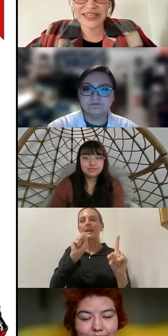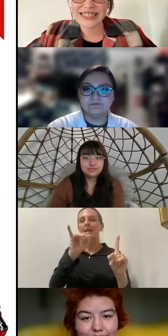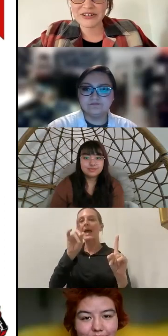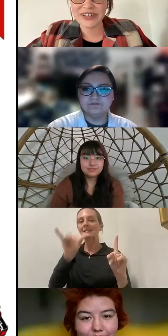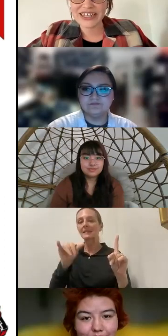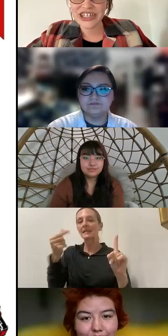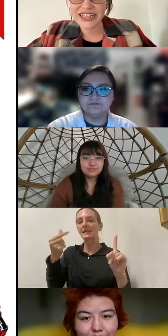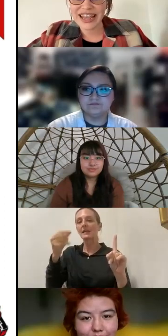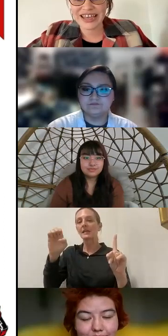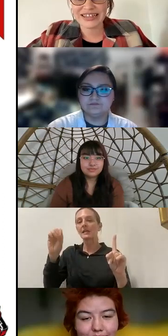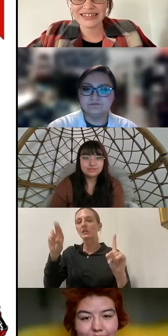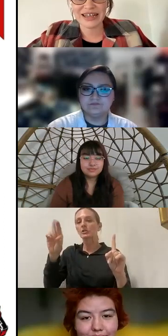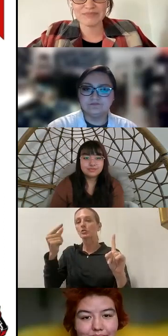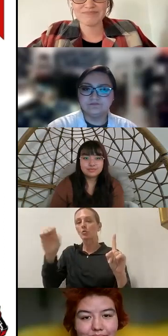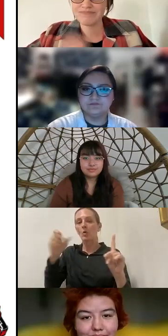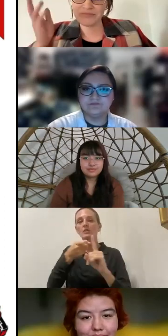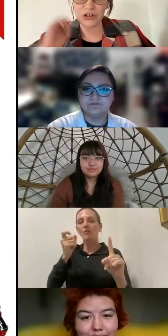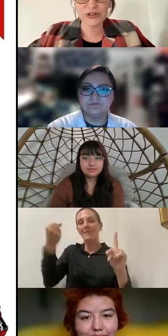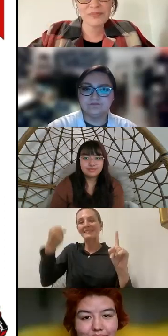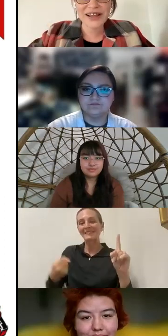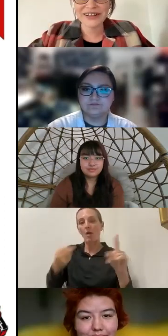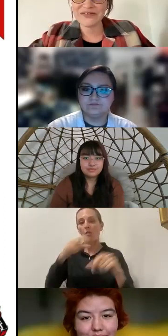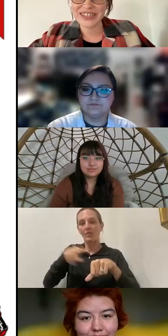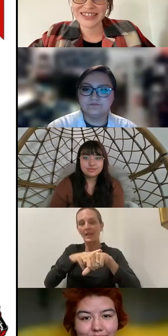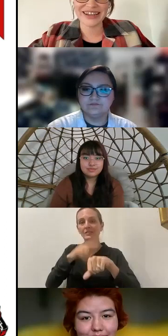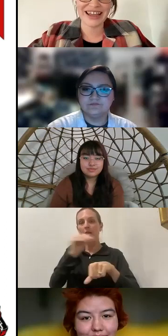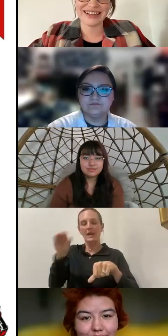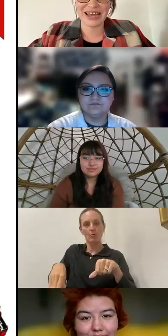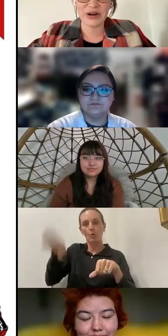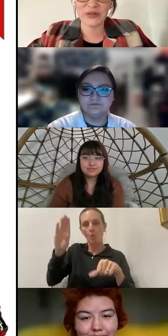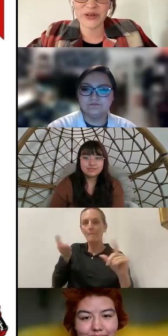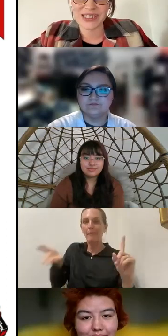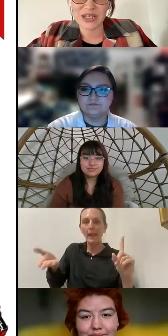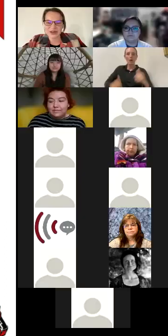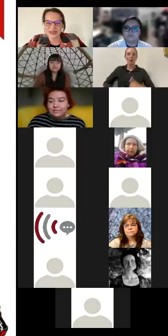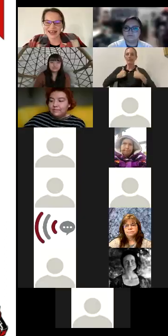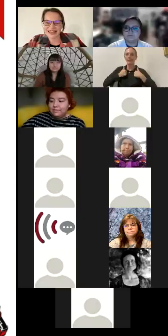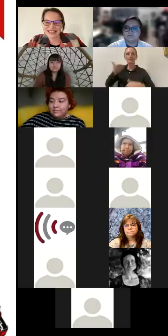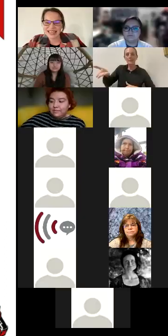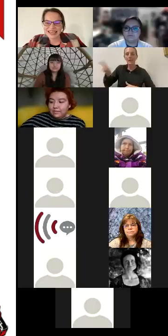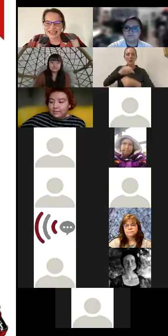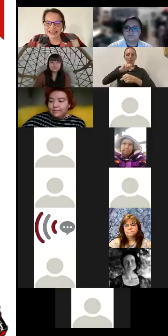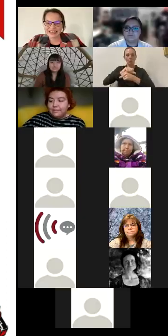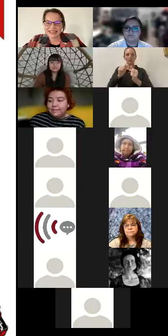T’Sou-ke Nation and grew up there, lives there, and now works with us.